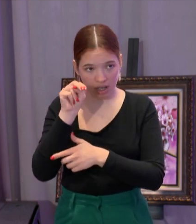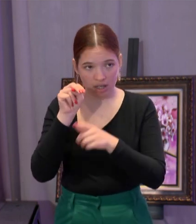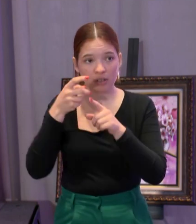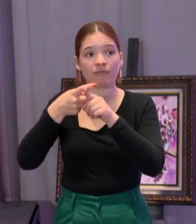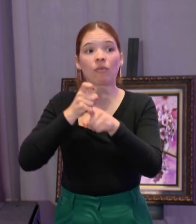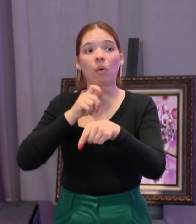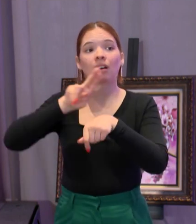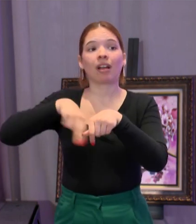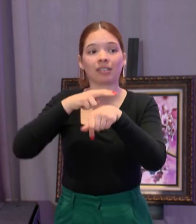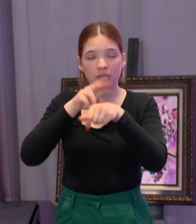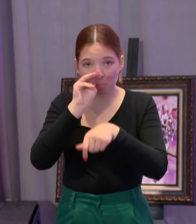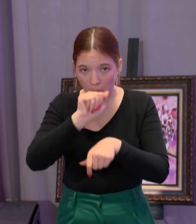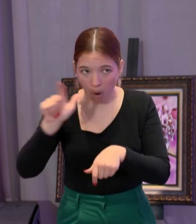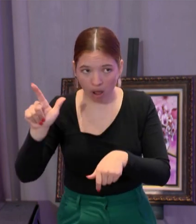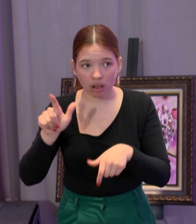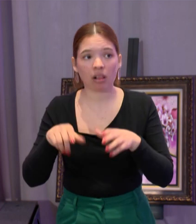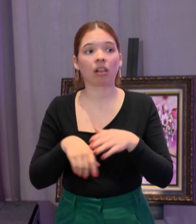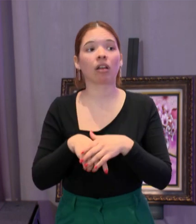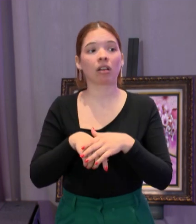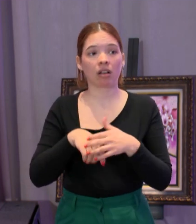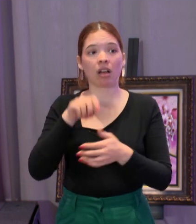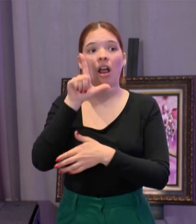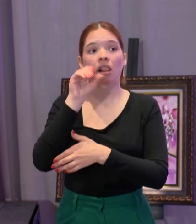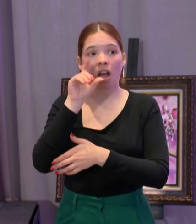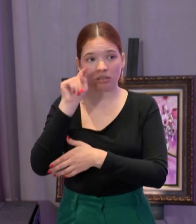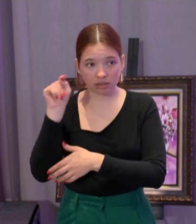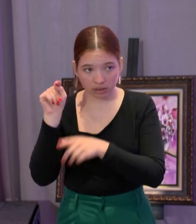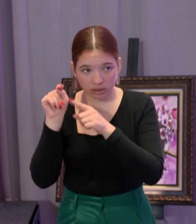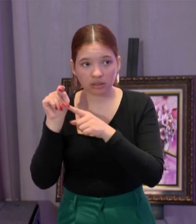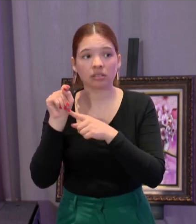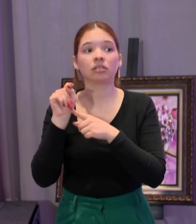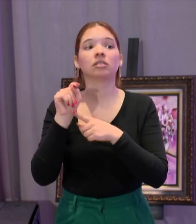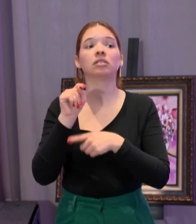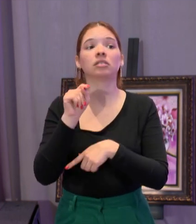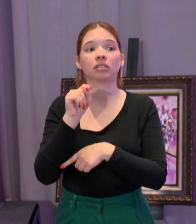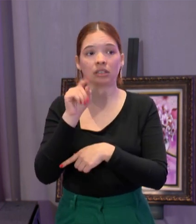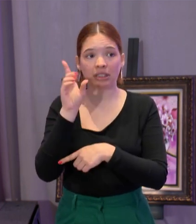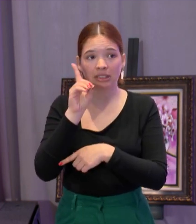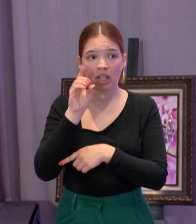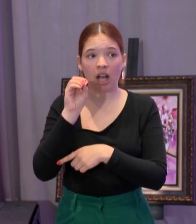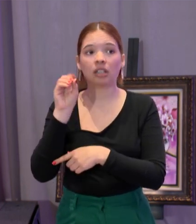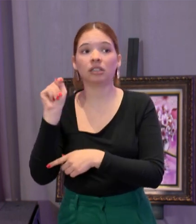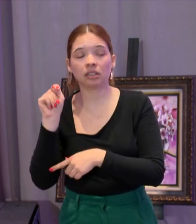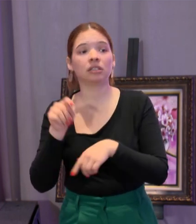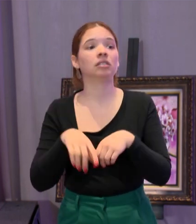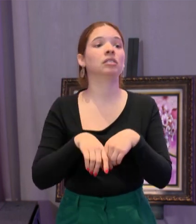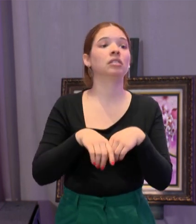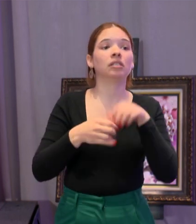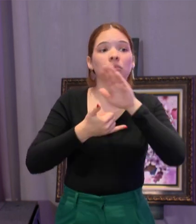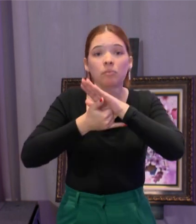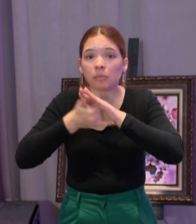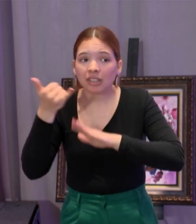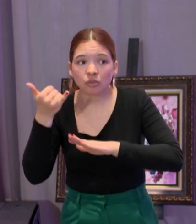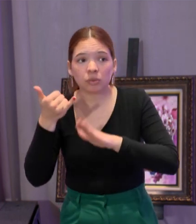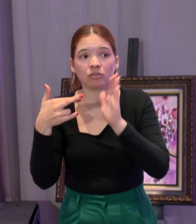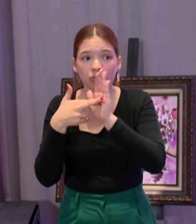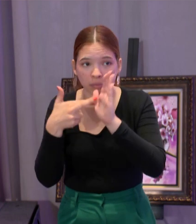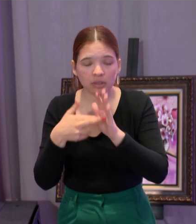HERE FROM THE NATIONAL MALL. EVERETT LOTT. IF YOU HAVE ANY SPECIFIC